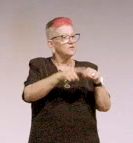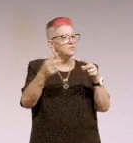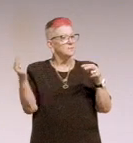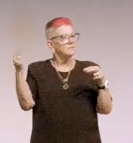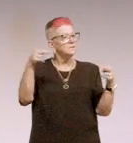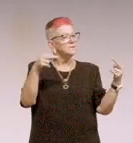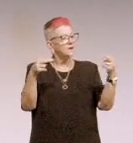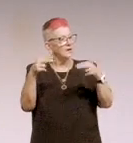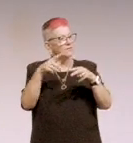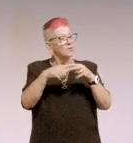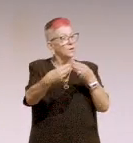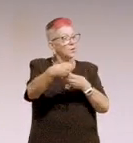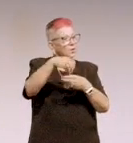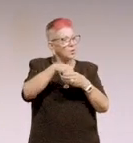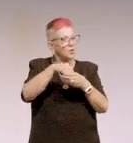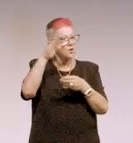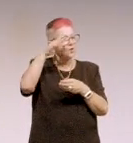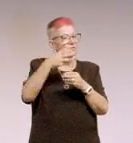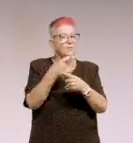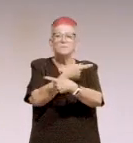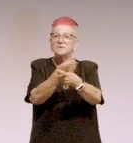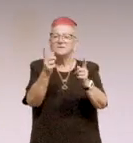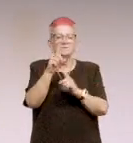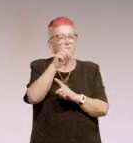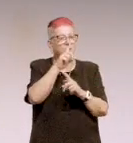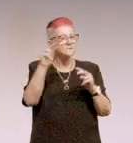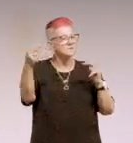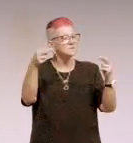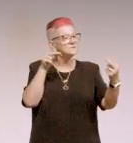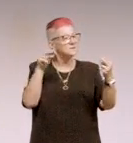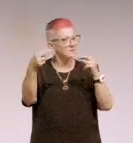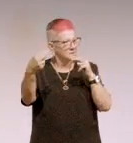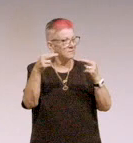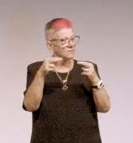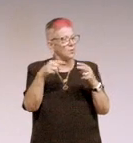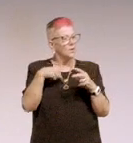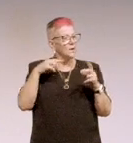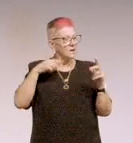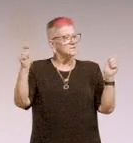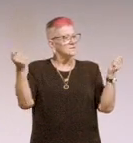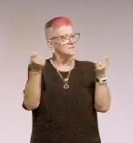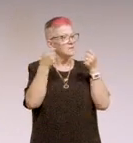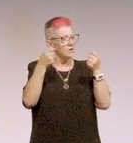This is something that we are celebrating at this festival of